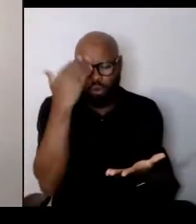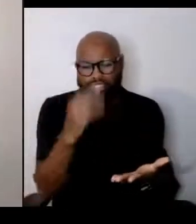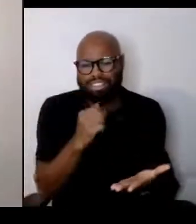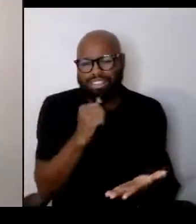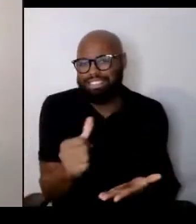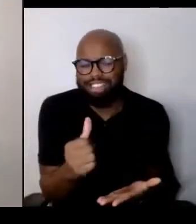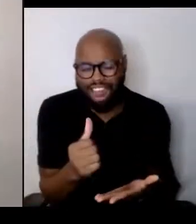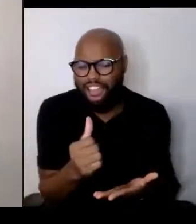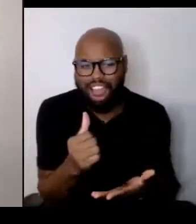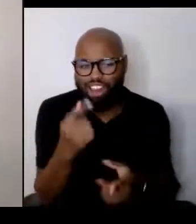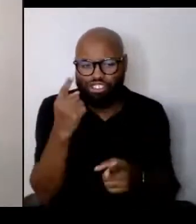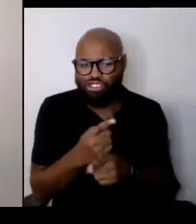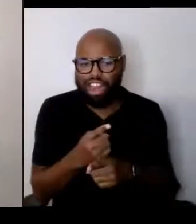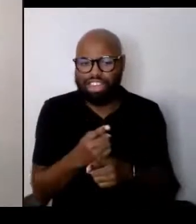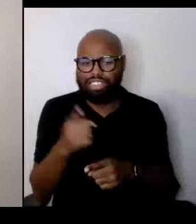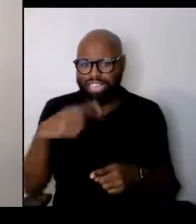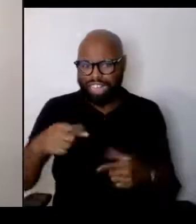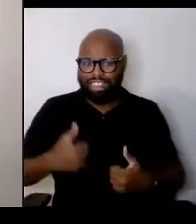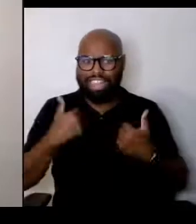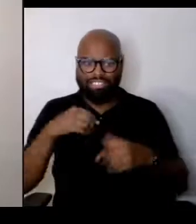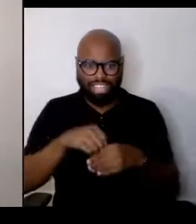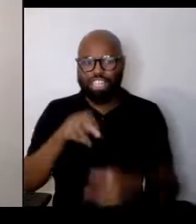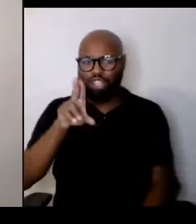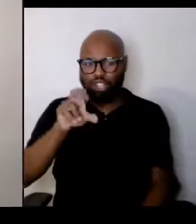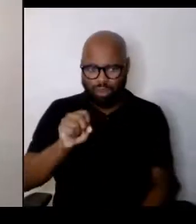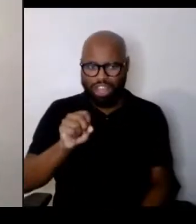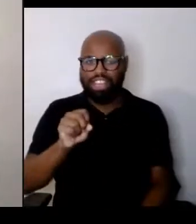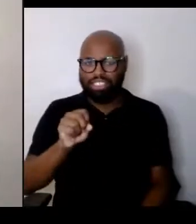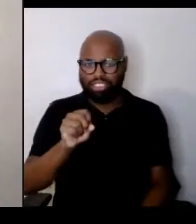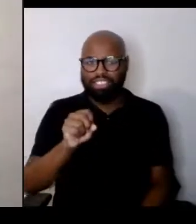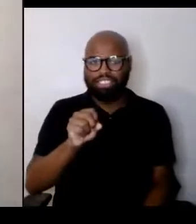they are an actual level residents of the United States.